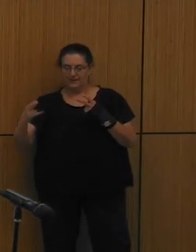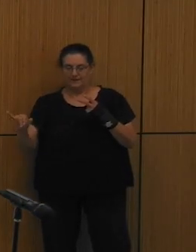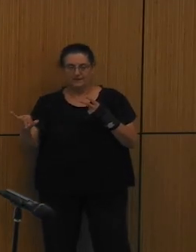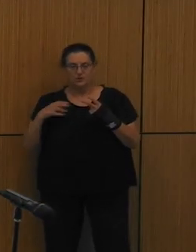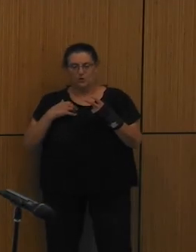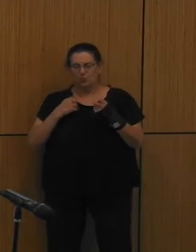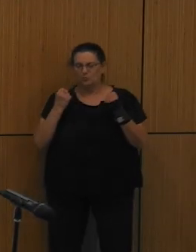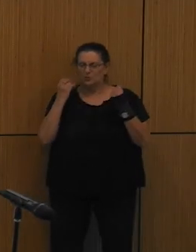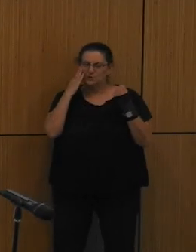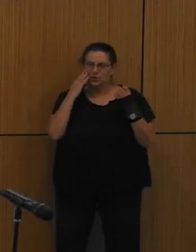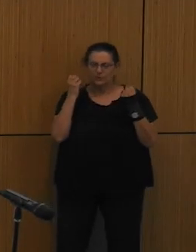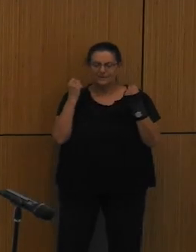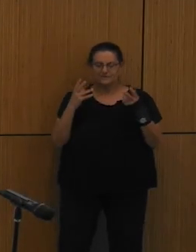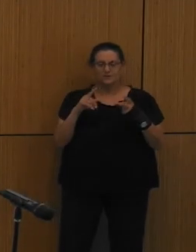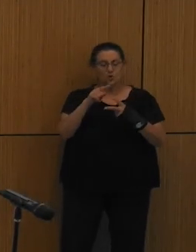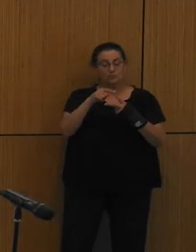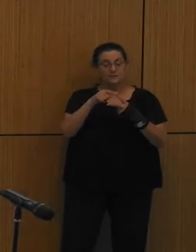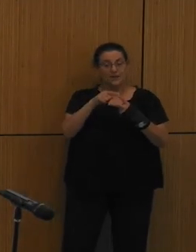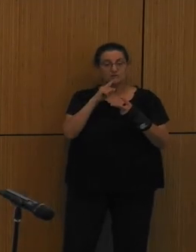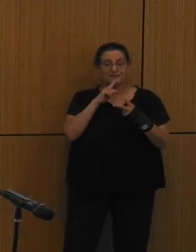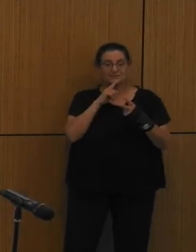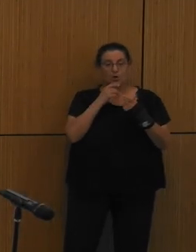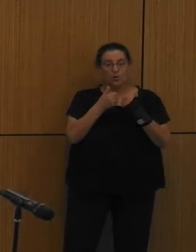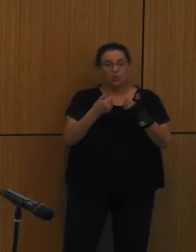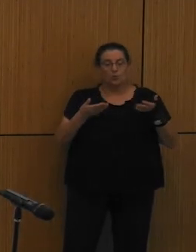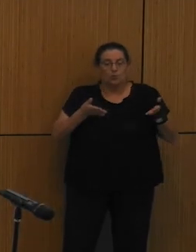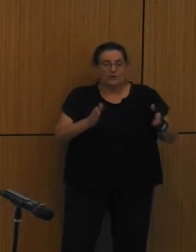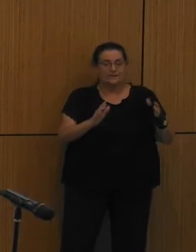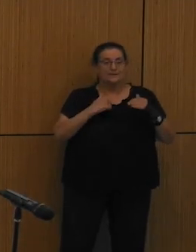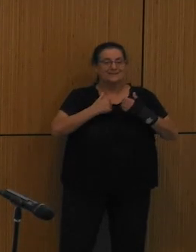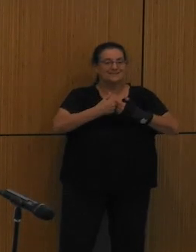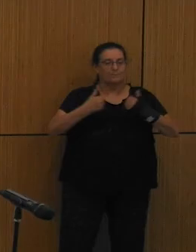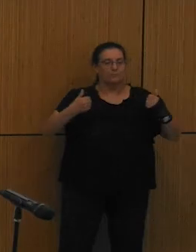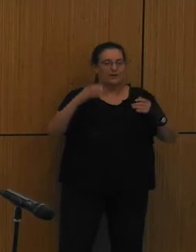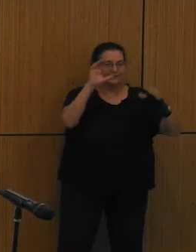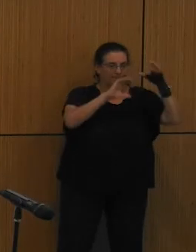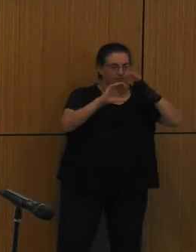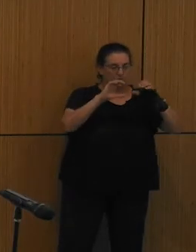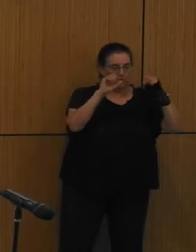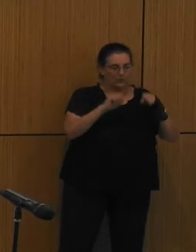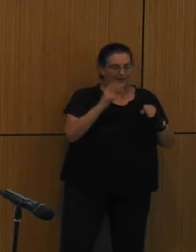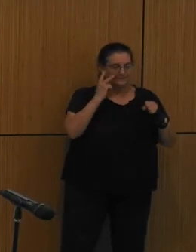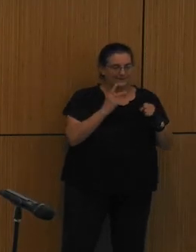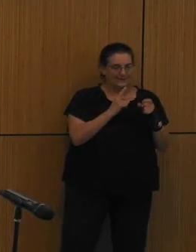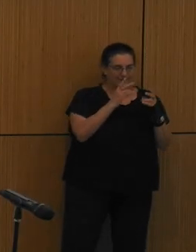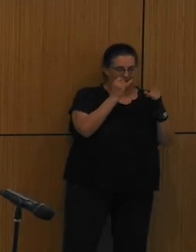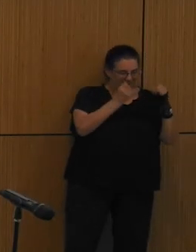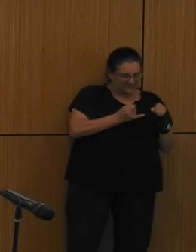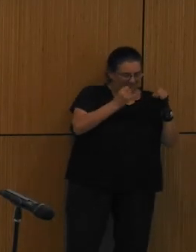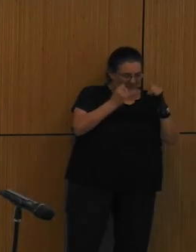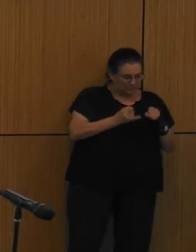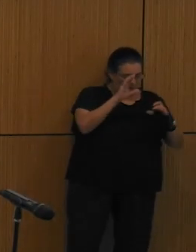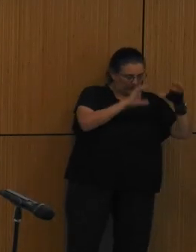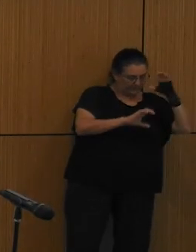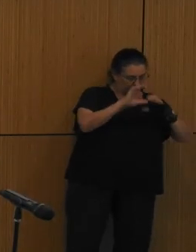And, chromatography is a way of separating chemicals so that we can look at one thing at a time. You might have a mixture of chemicals.